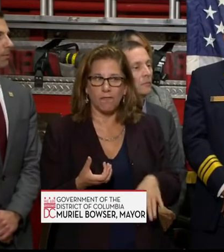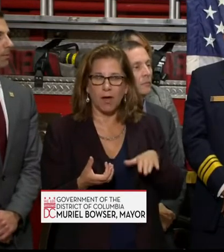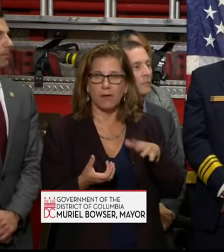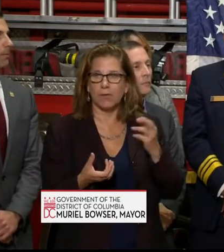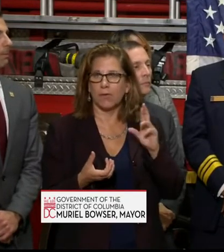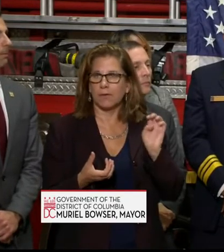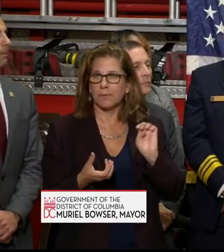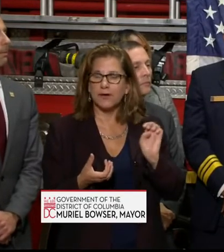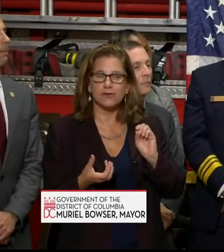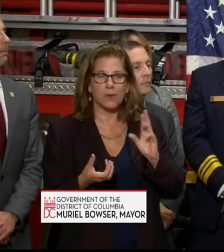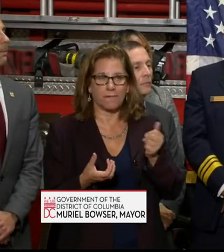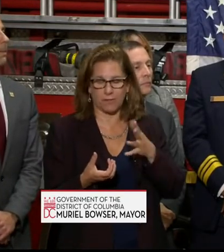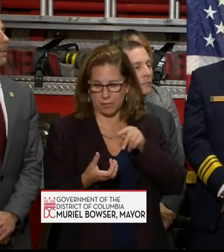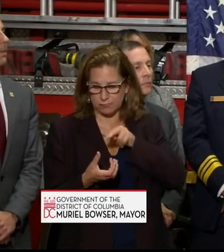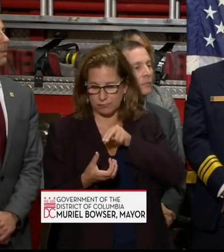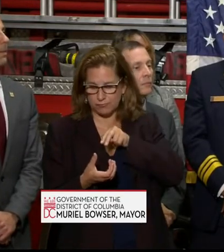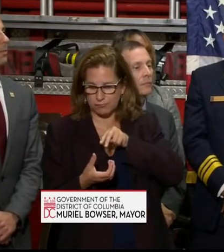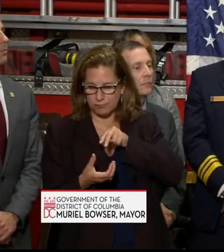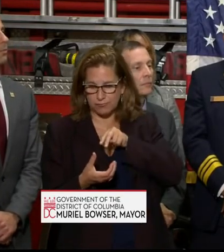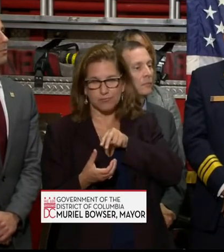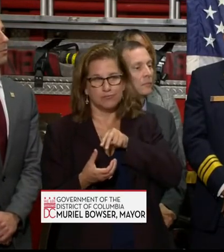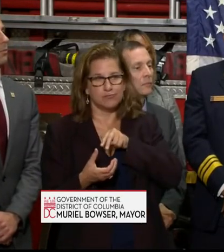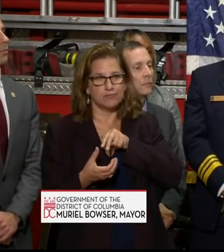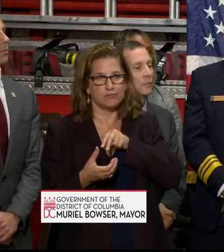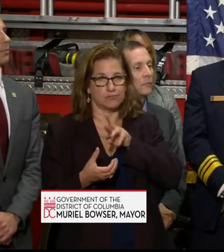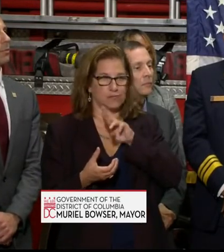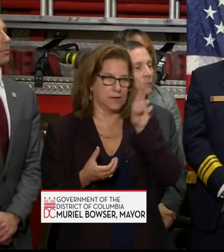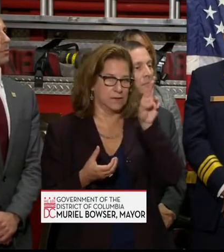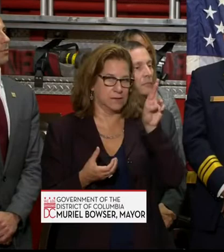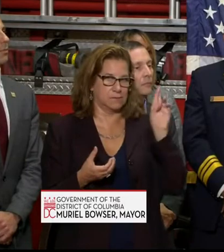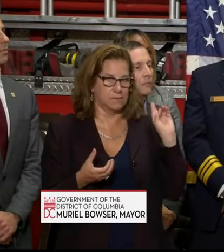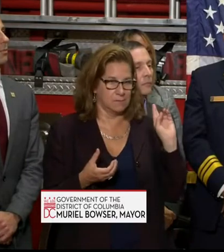AS WE MONITOR THIS WEATHER EVENT WE WILL CONTINUE TO PROVIDE